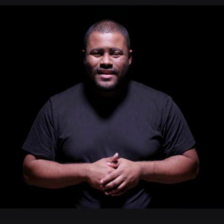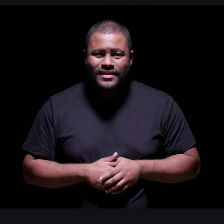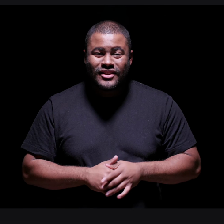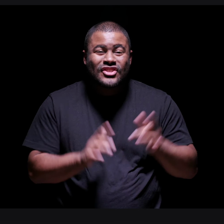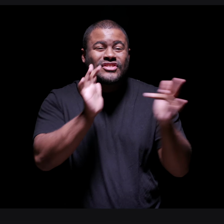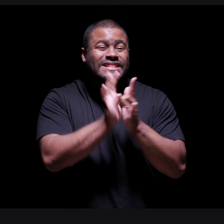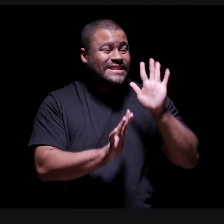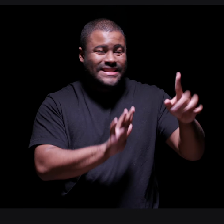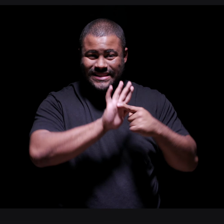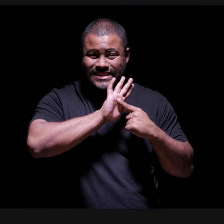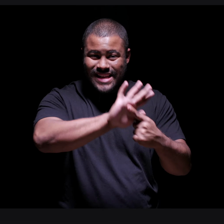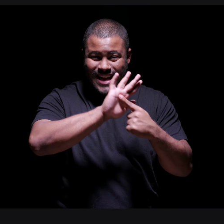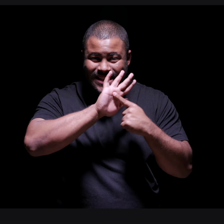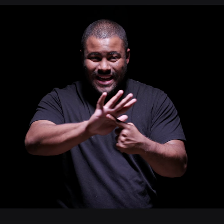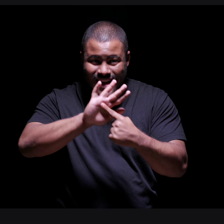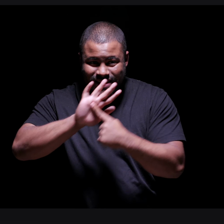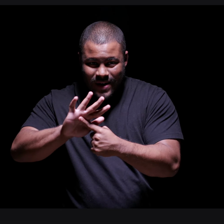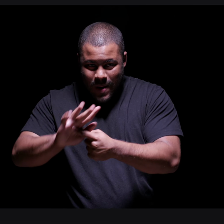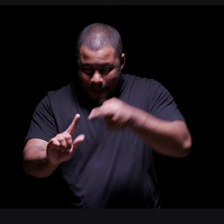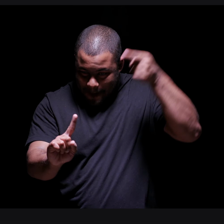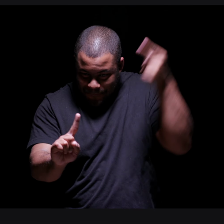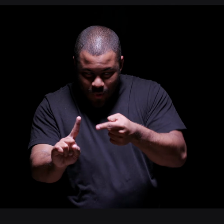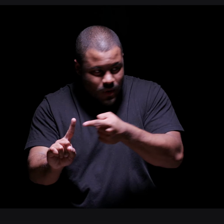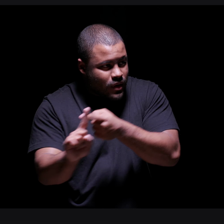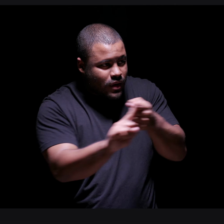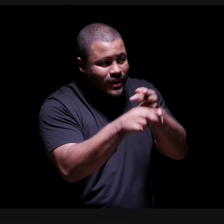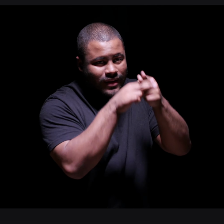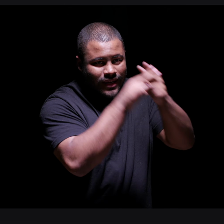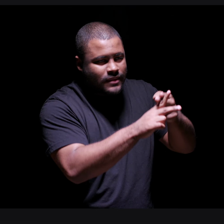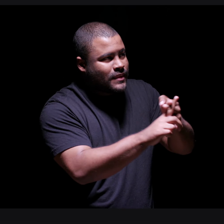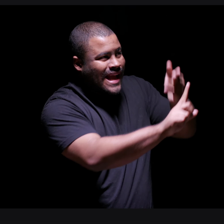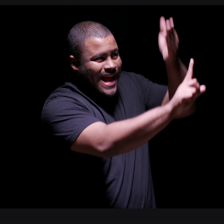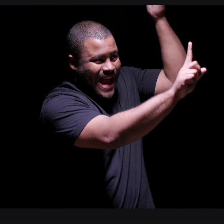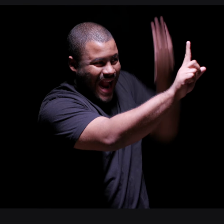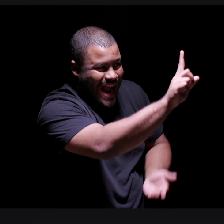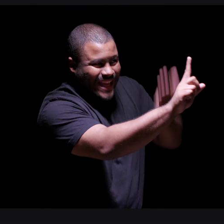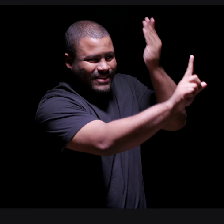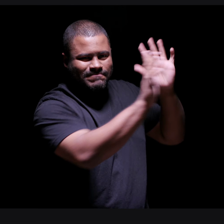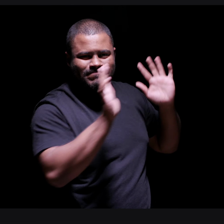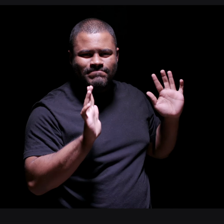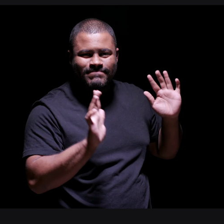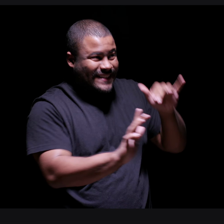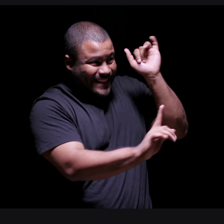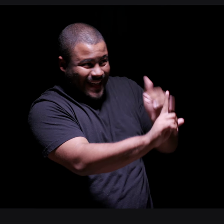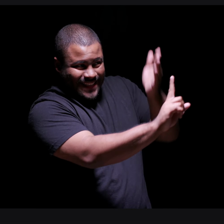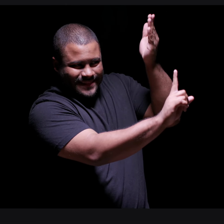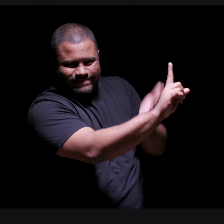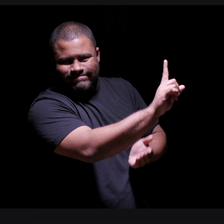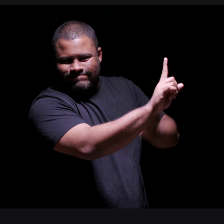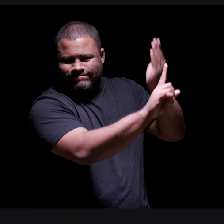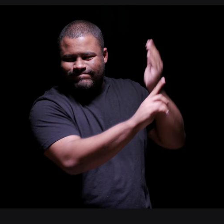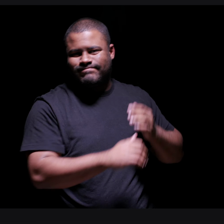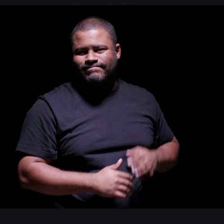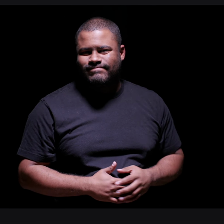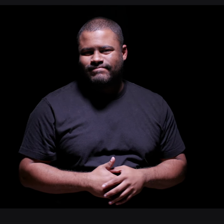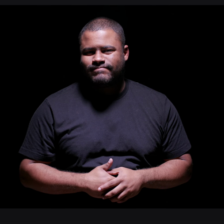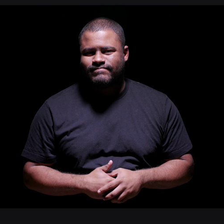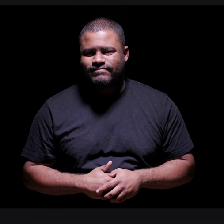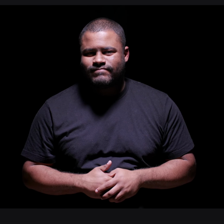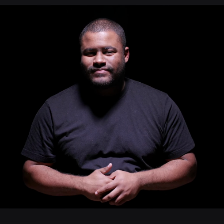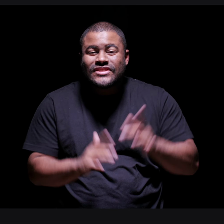All of Jesus’ signs, every one of them, points to the fact that he is God who was called “I Am.”